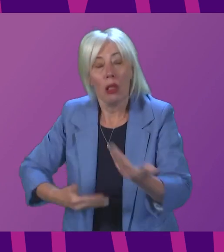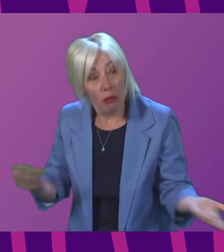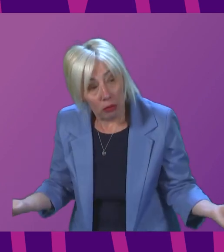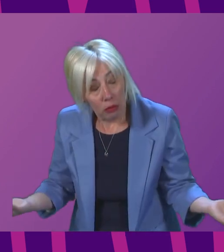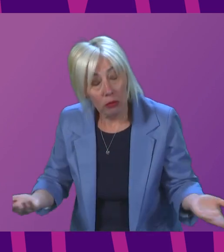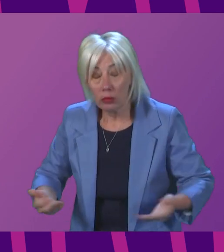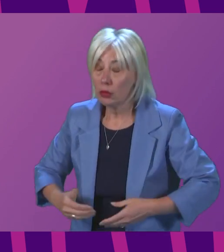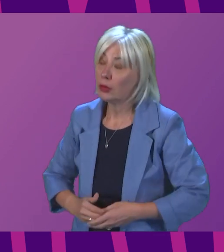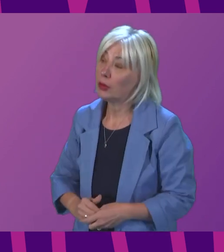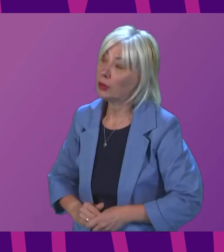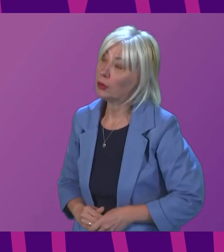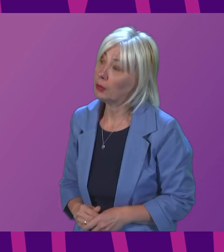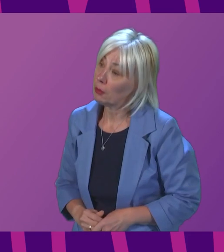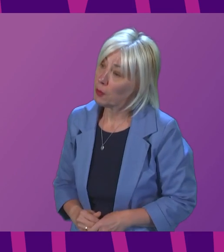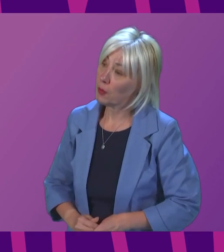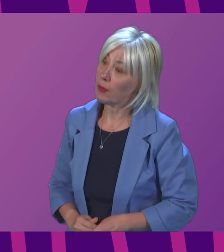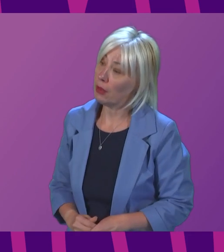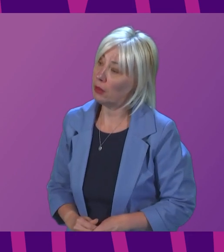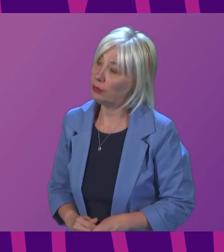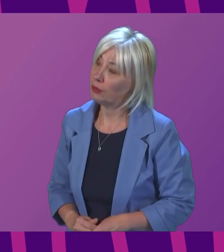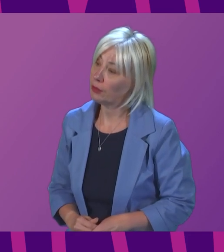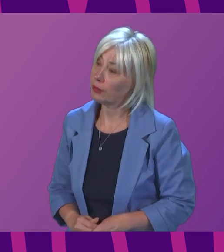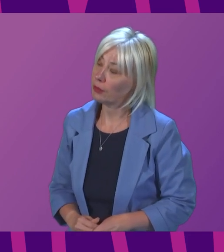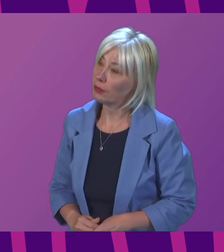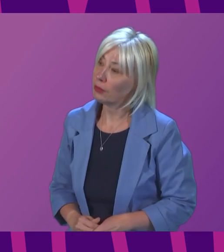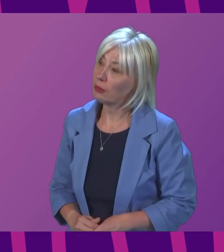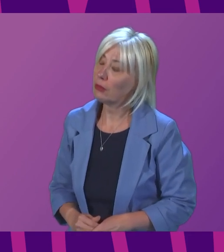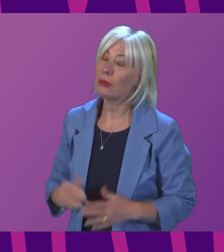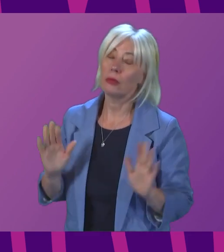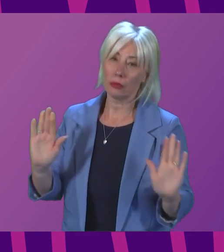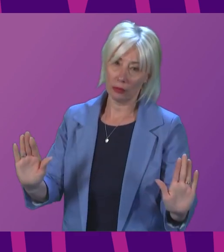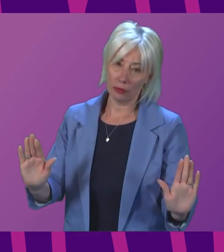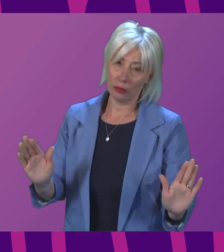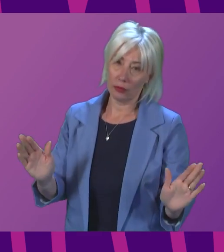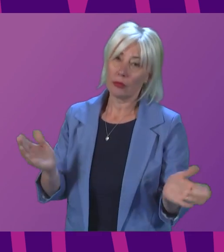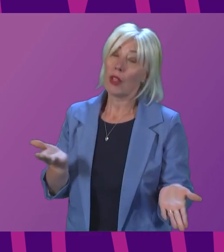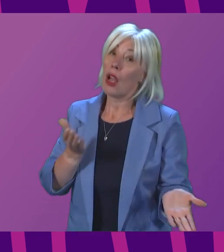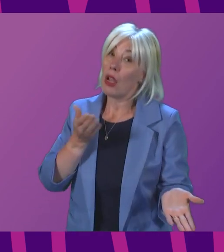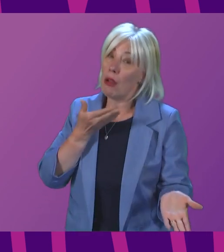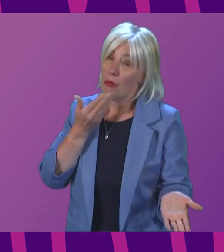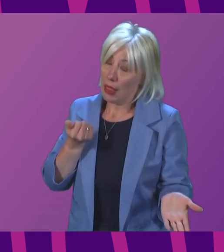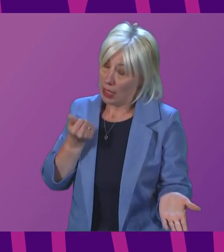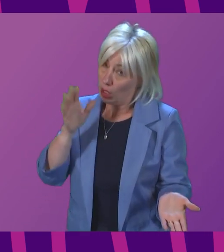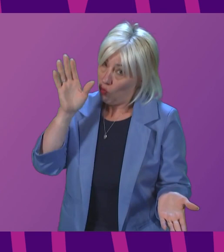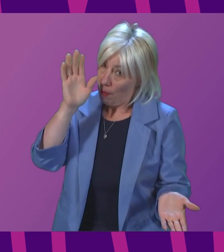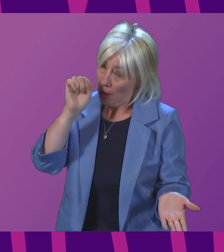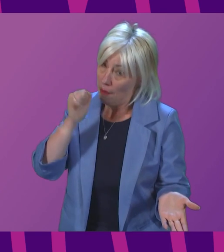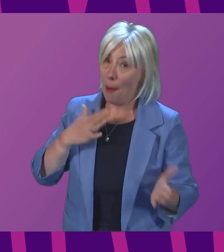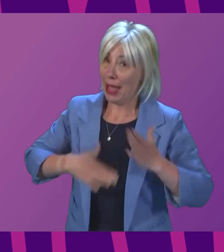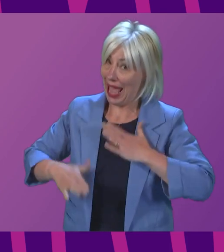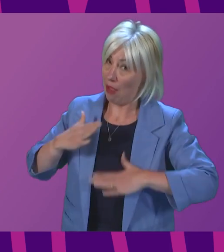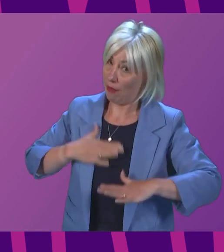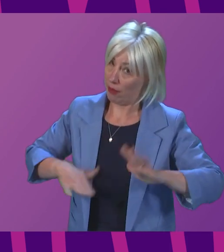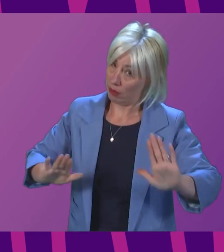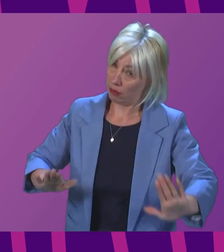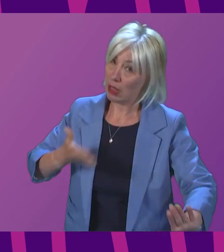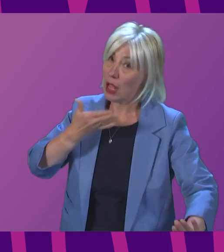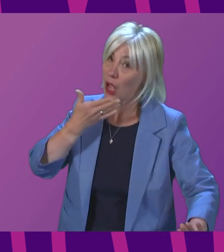I would be grateful if members would remember that we behave in a courteous and respectful